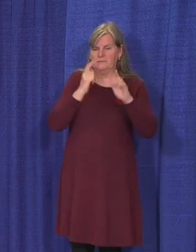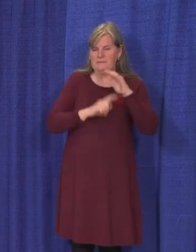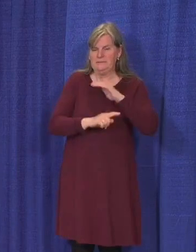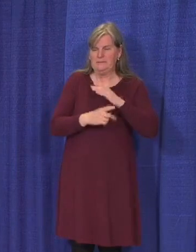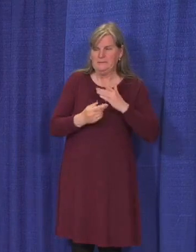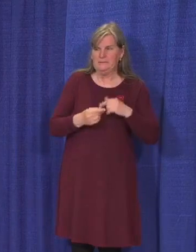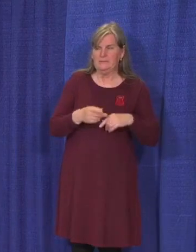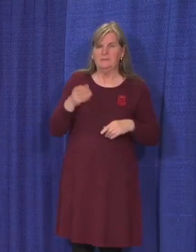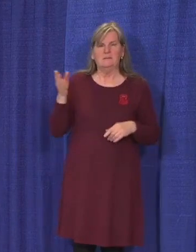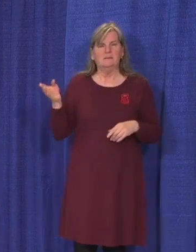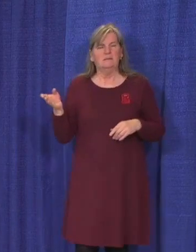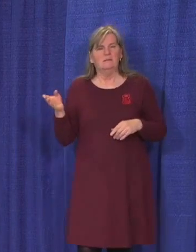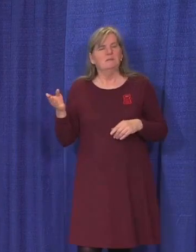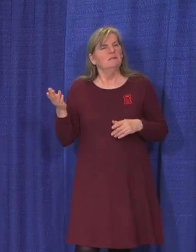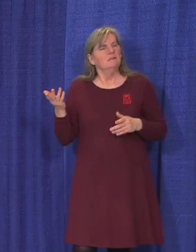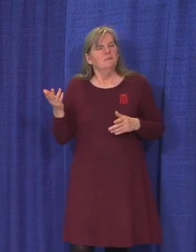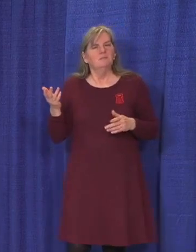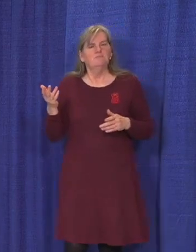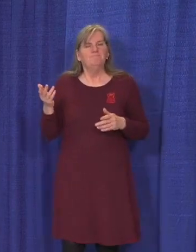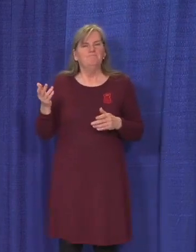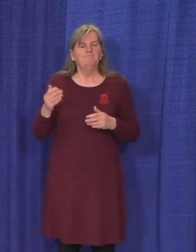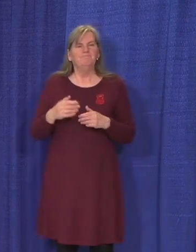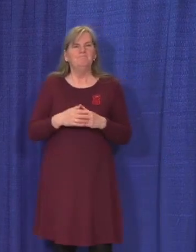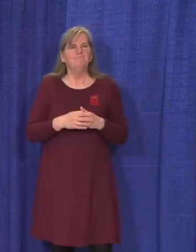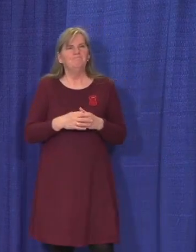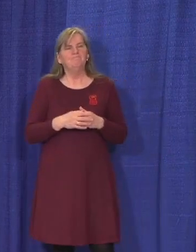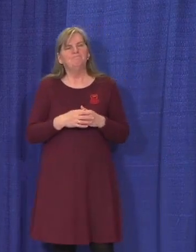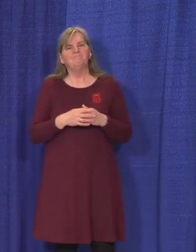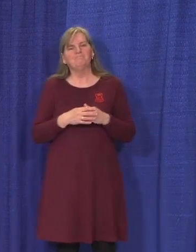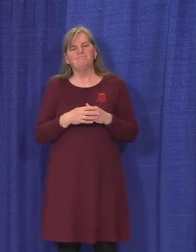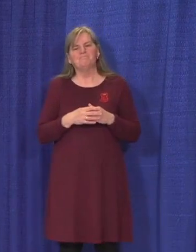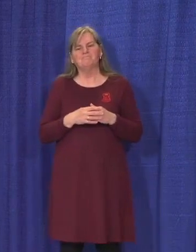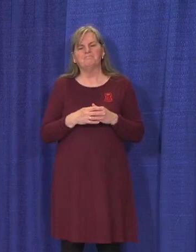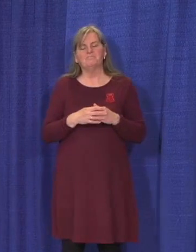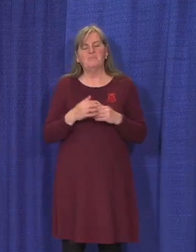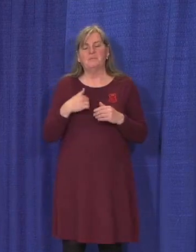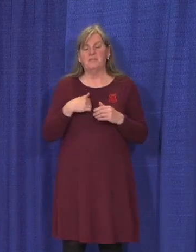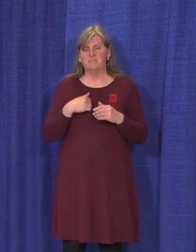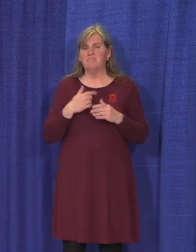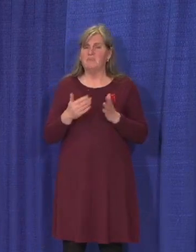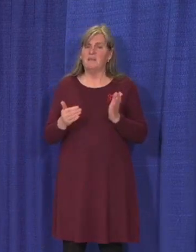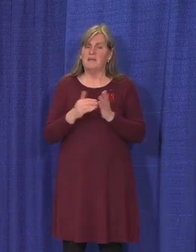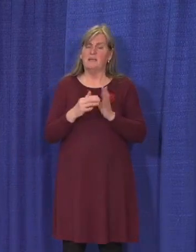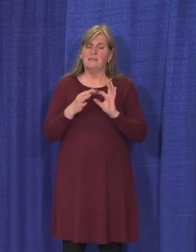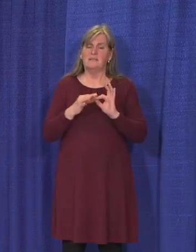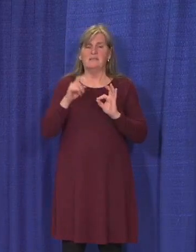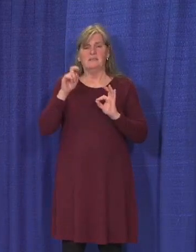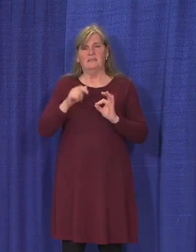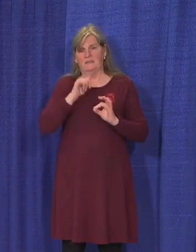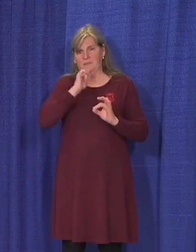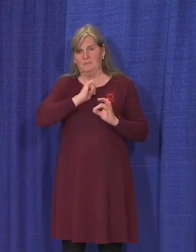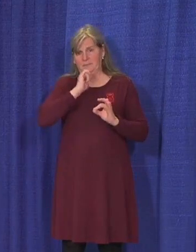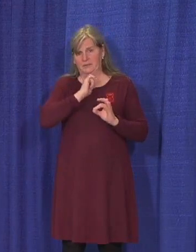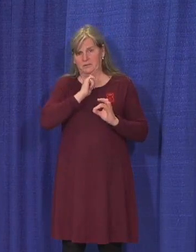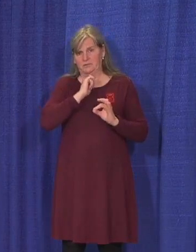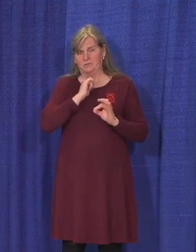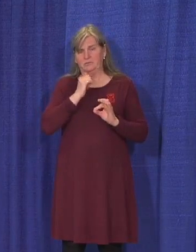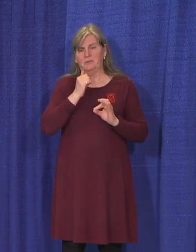Reporter: What you say to those who are frustrated because they can't take a trip in the next couple months because kids